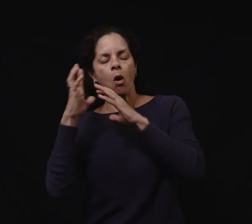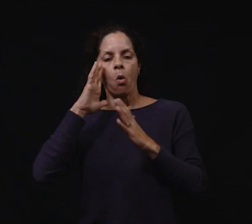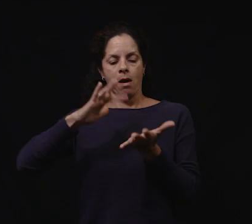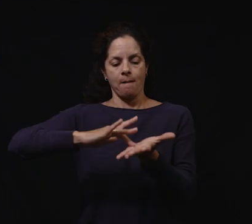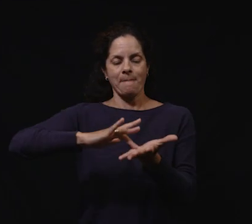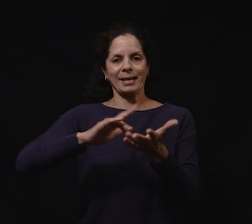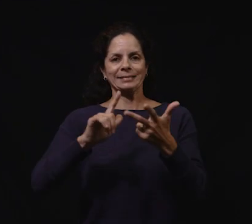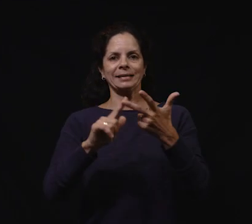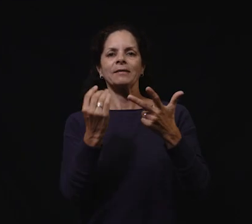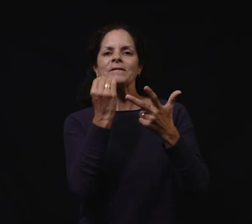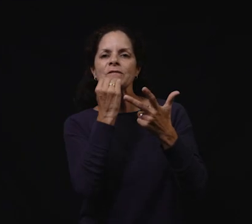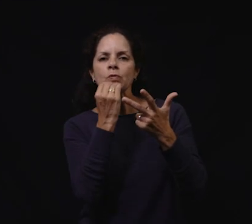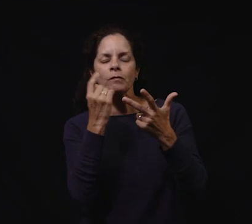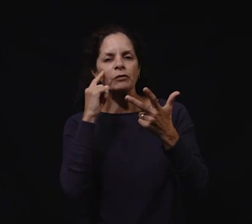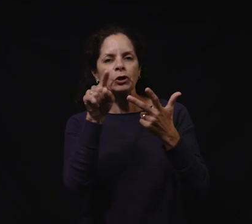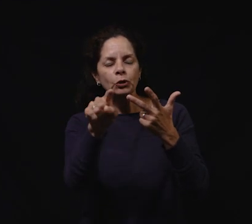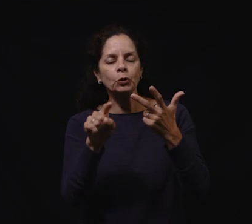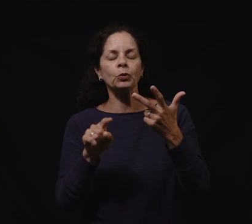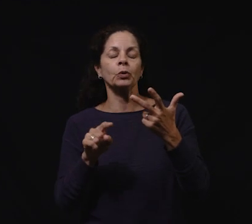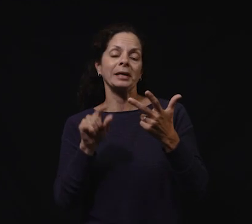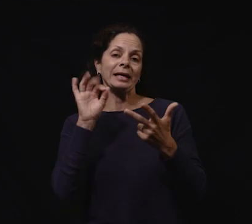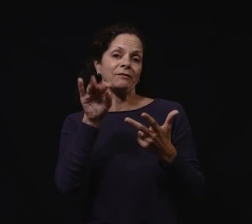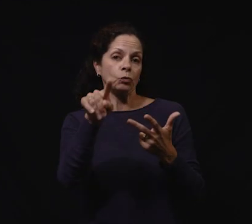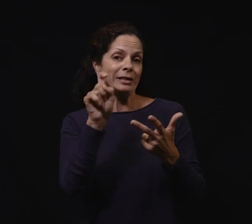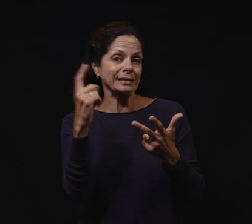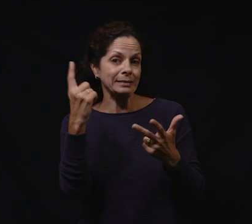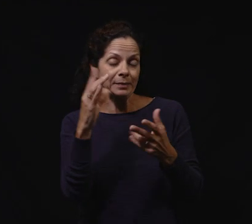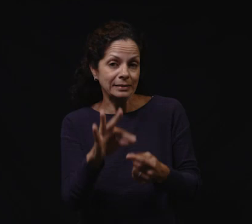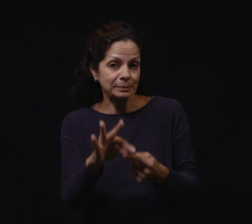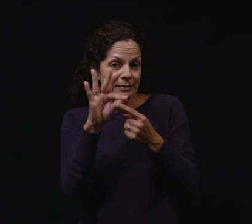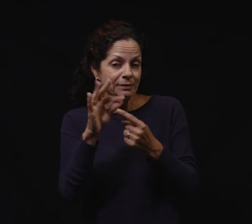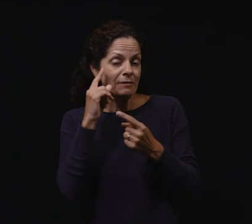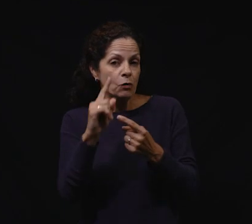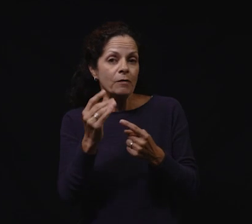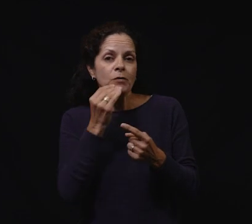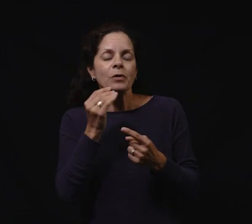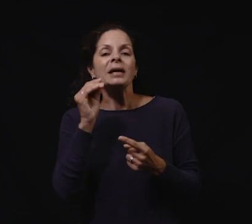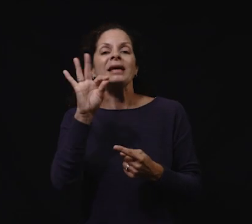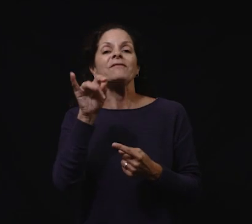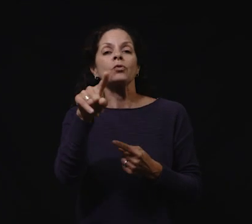Important snacks that you may need particularly if you have a health-related